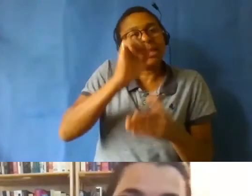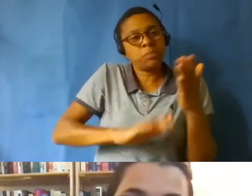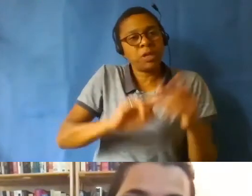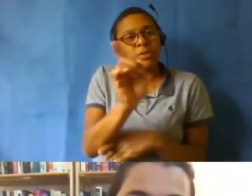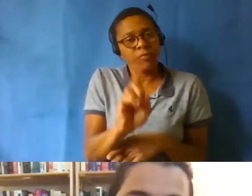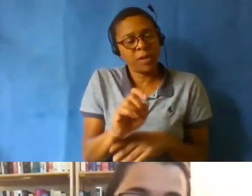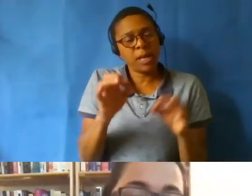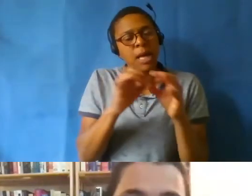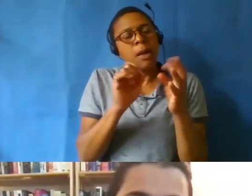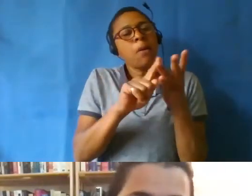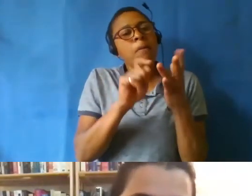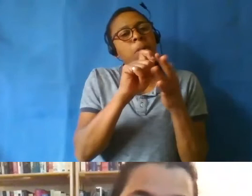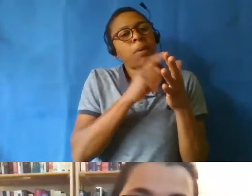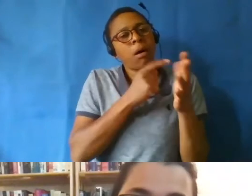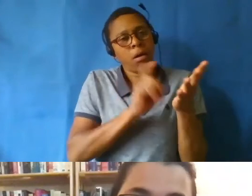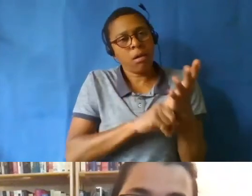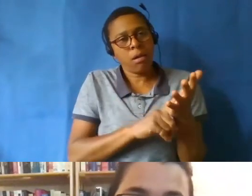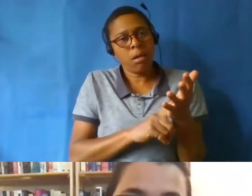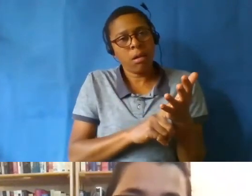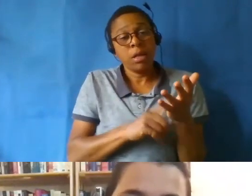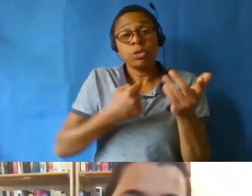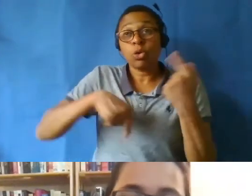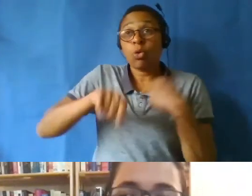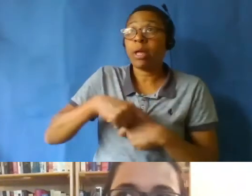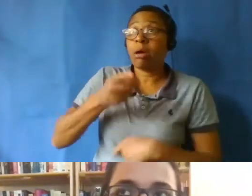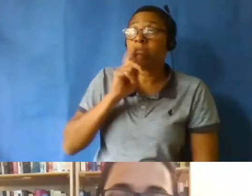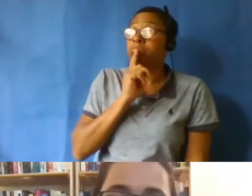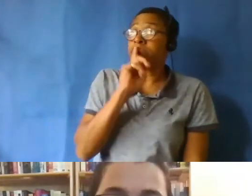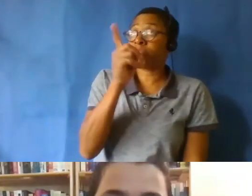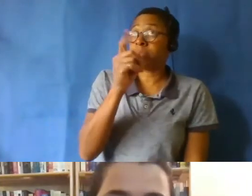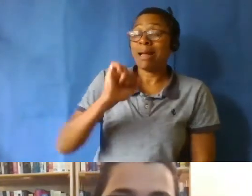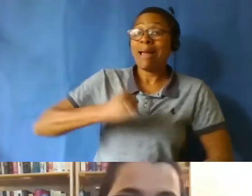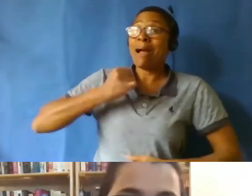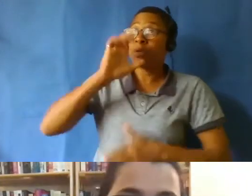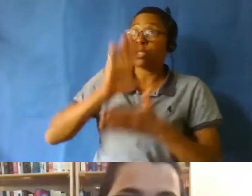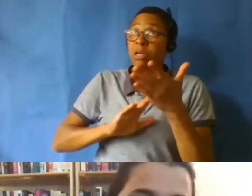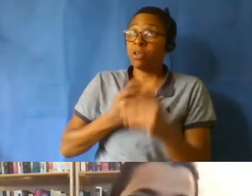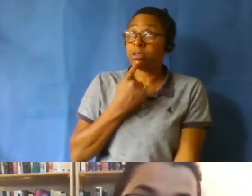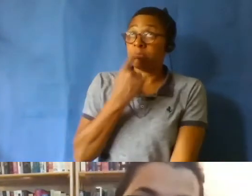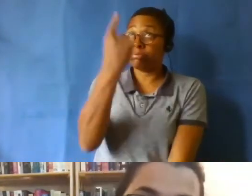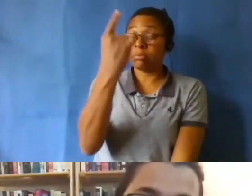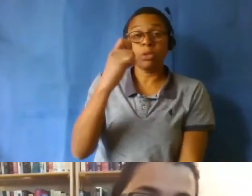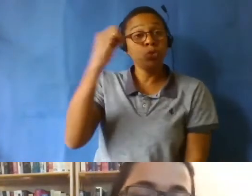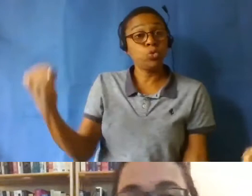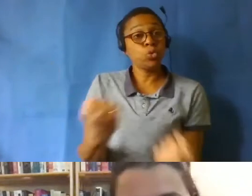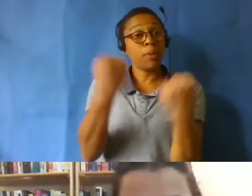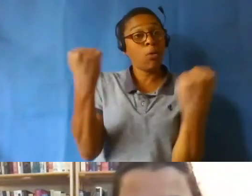and the speaking truth to power that disability studies and disability activism have can be really useful in terms of challenging our